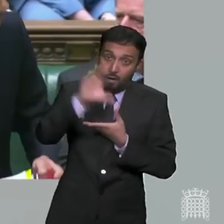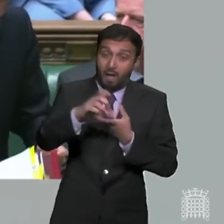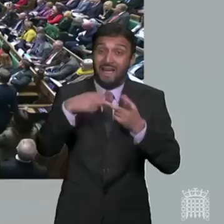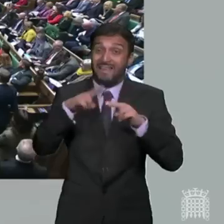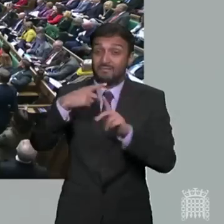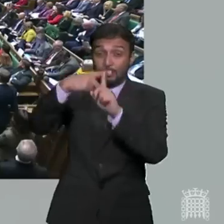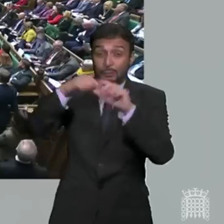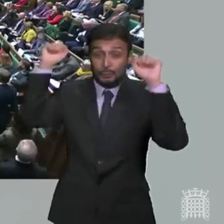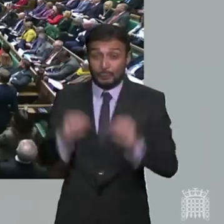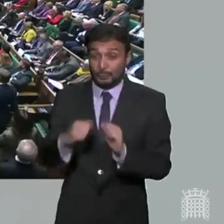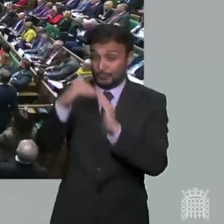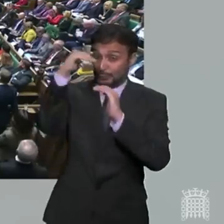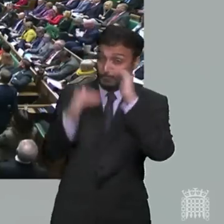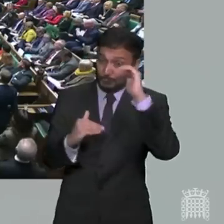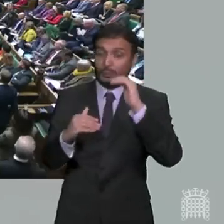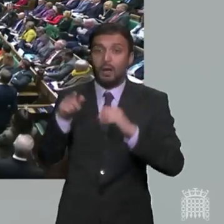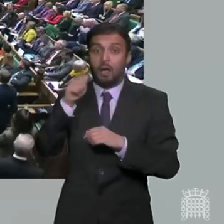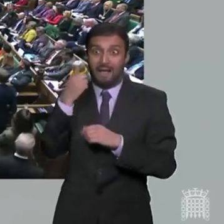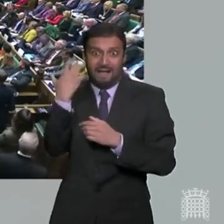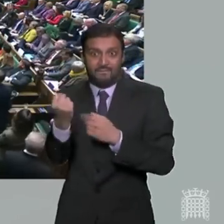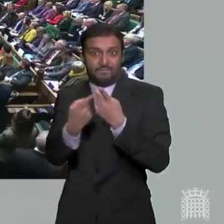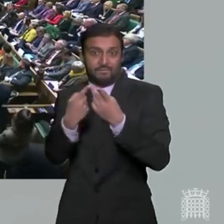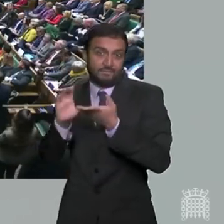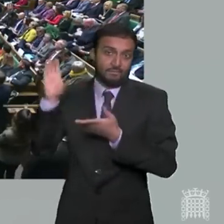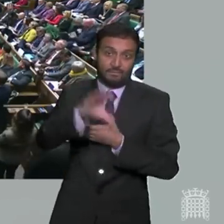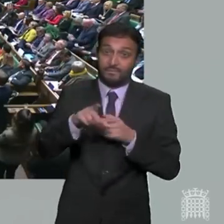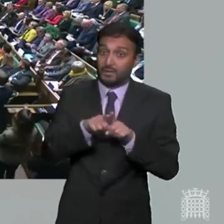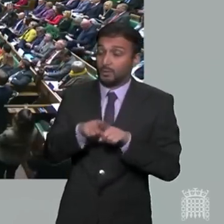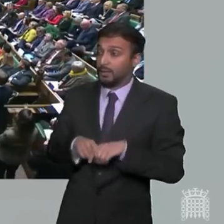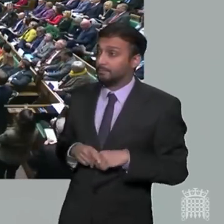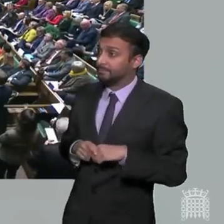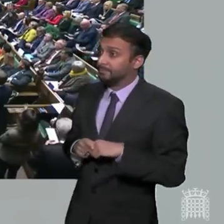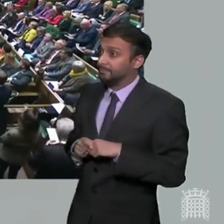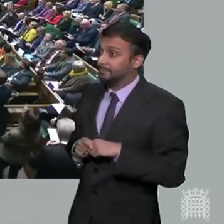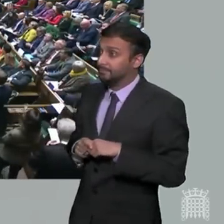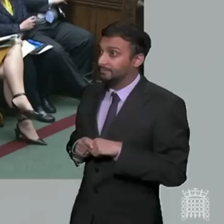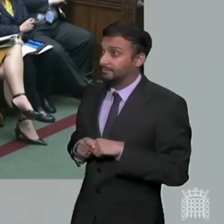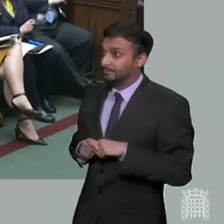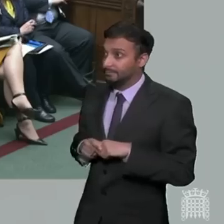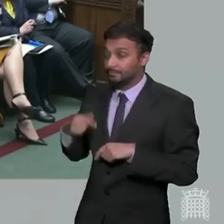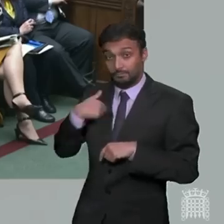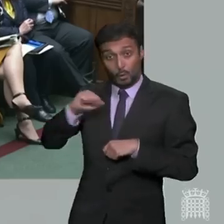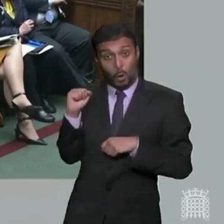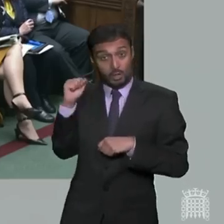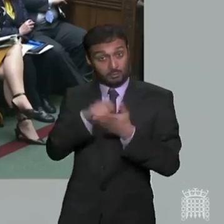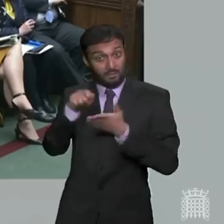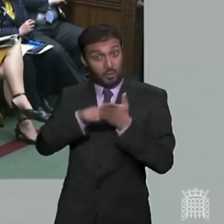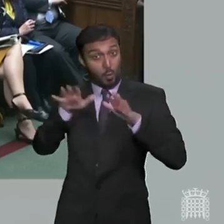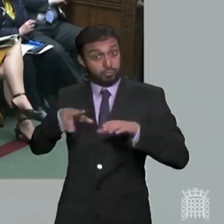Amy Callaghan (East Dunbartonshire) (SNP) Q12. Did Scotland vote for Brexit? No. Did Scotland vote for austerity? No.